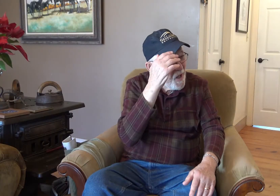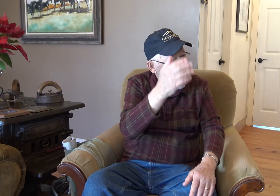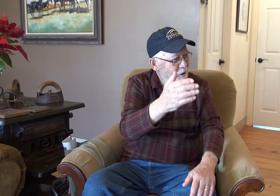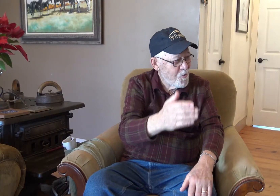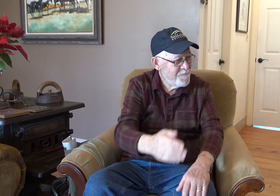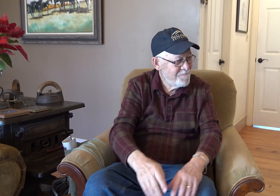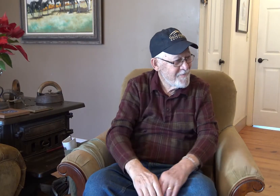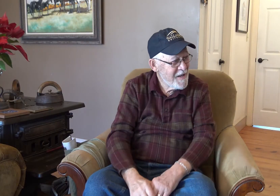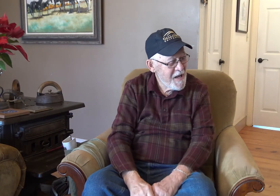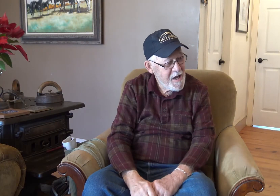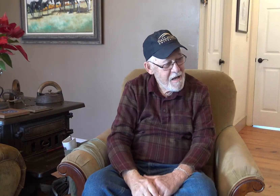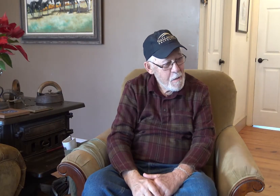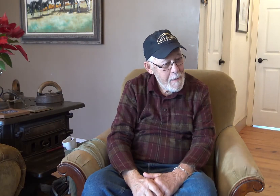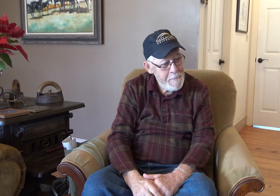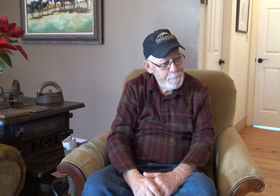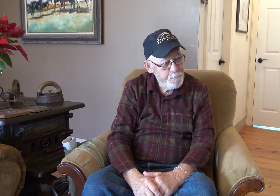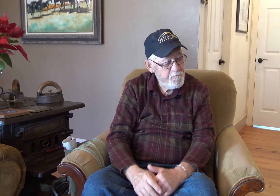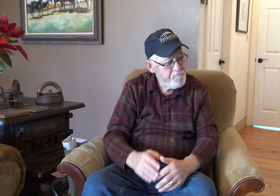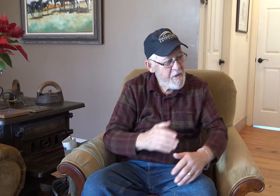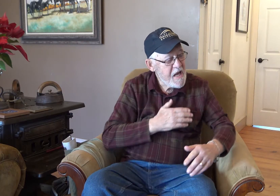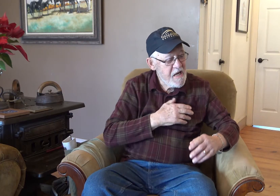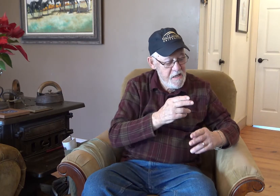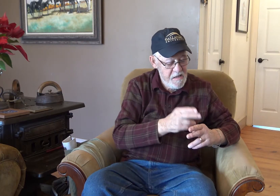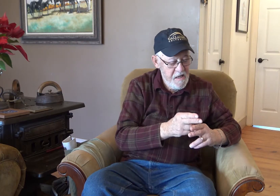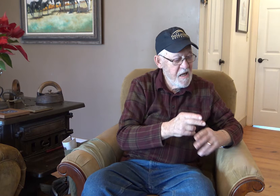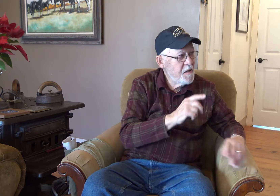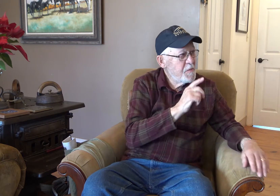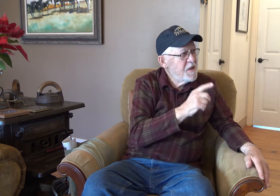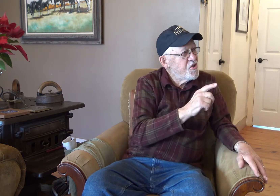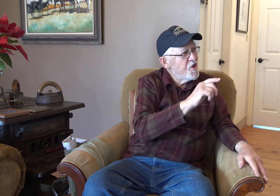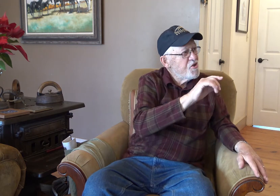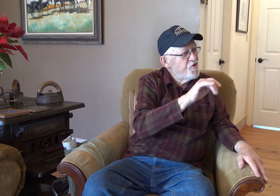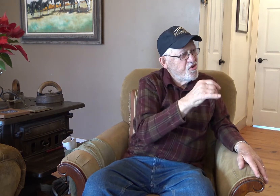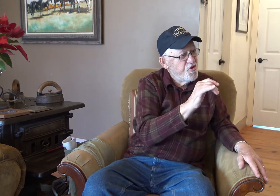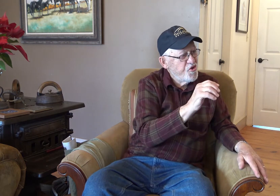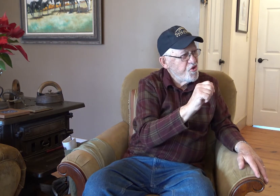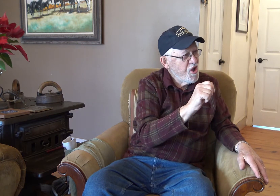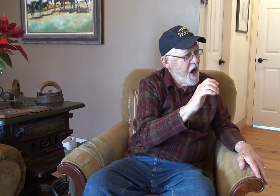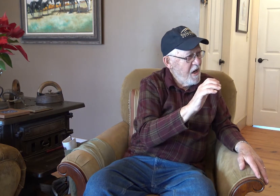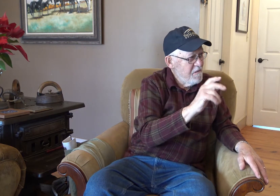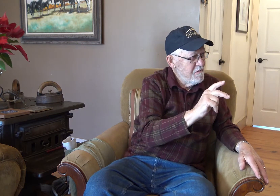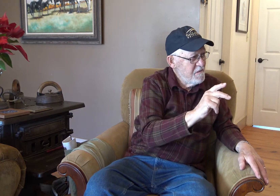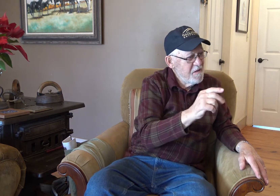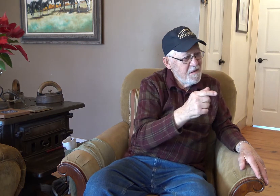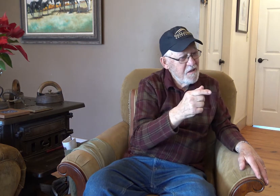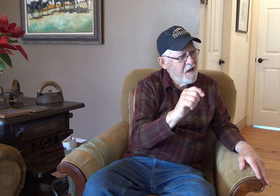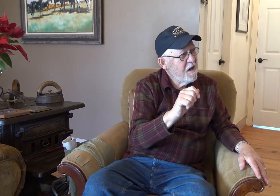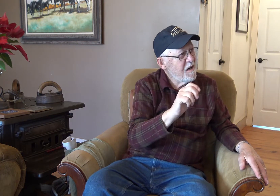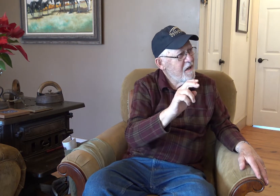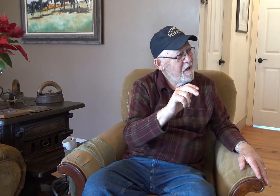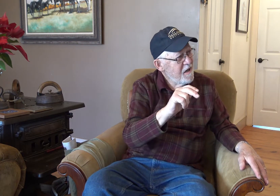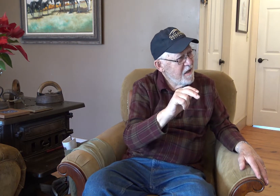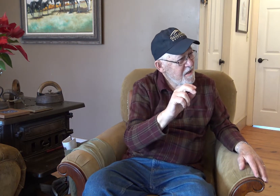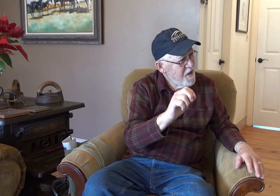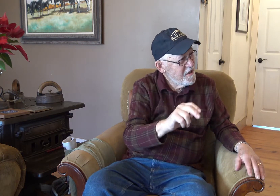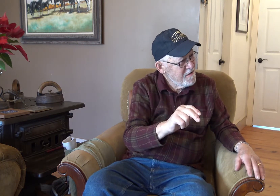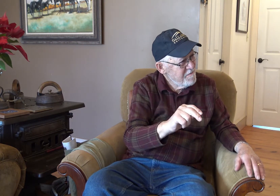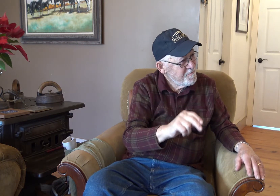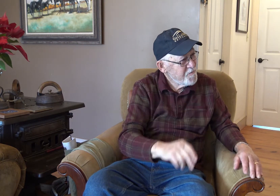Hello! My name is Jack Gannon.